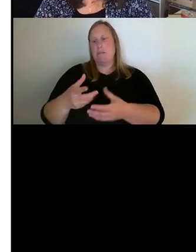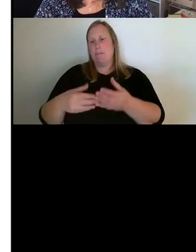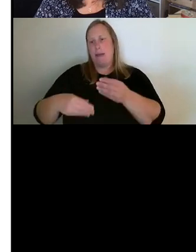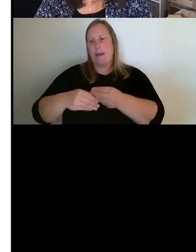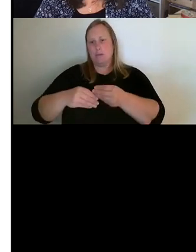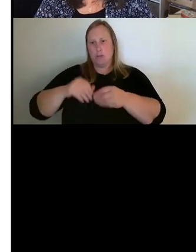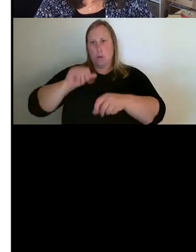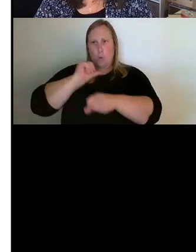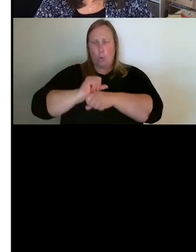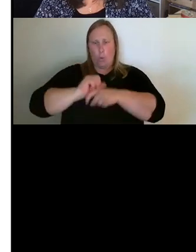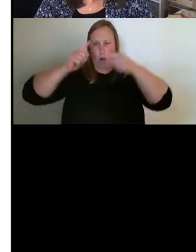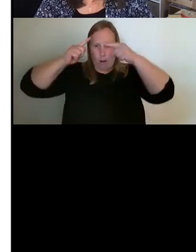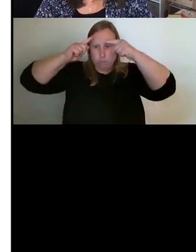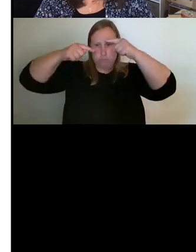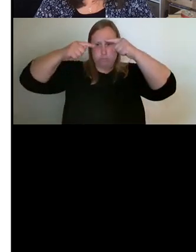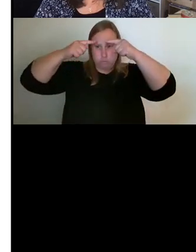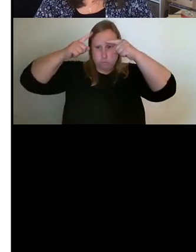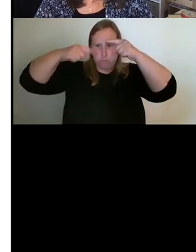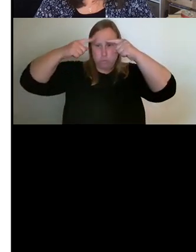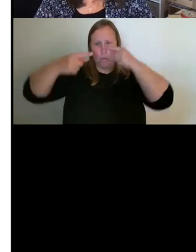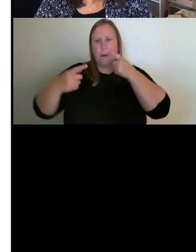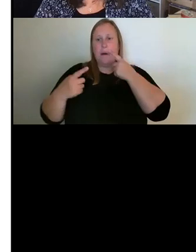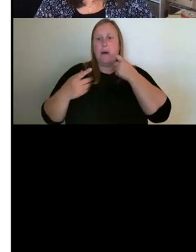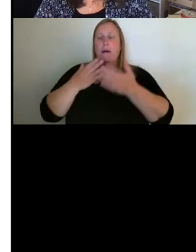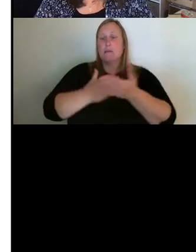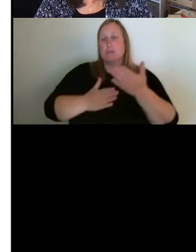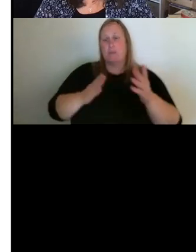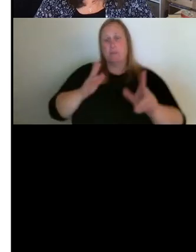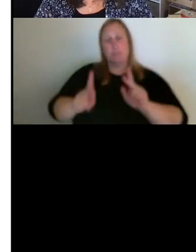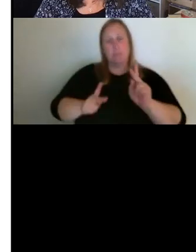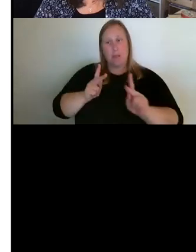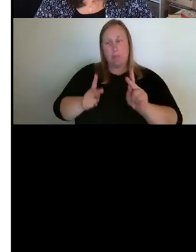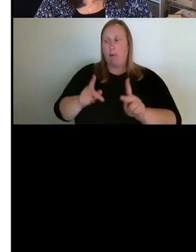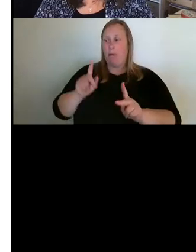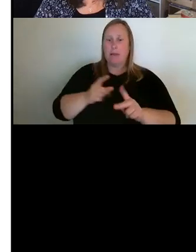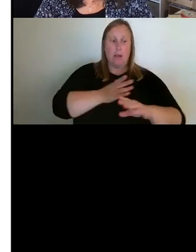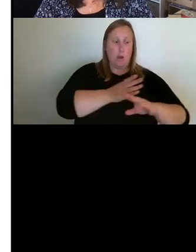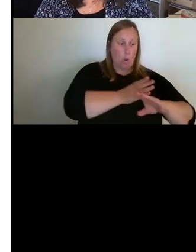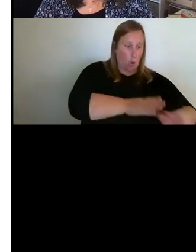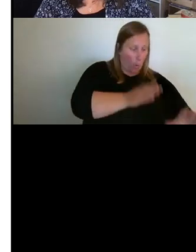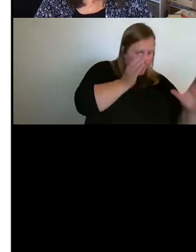Like we were talking about earlier, some individuals need quiet listening opportunities.